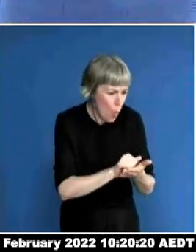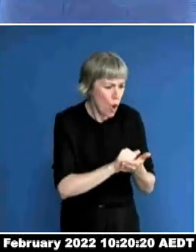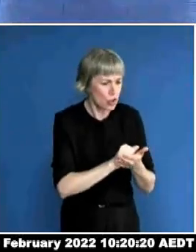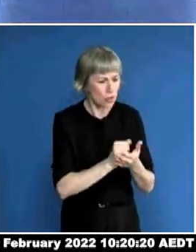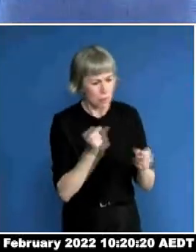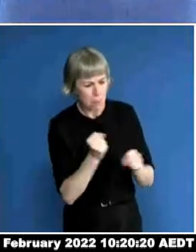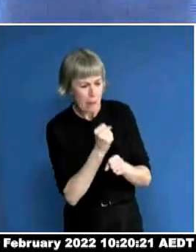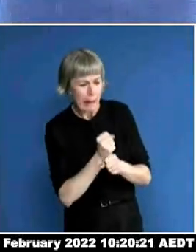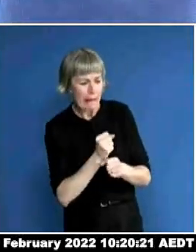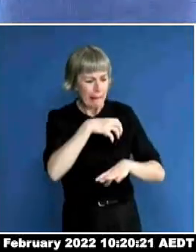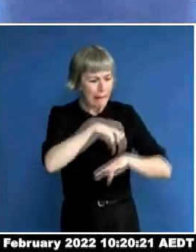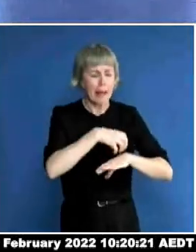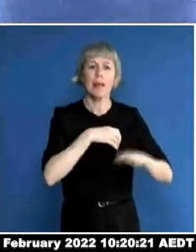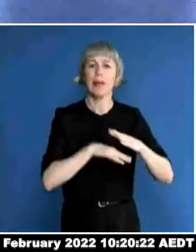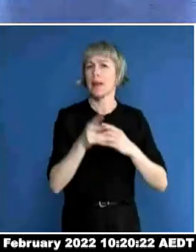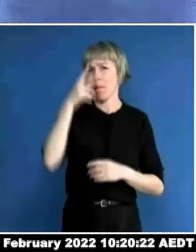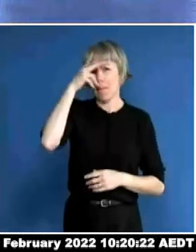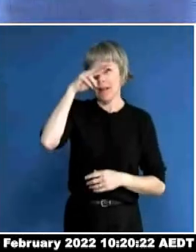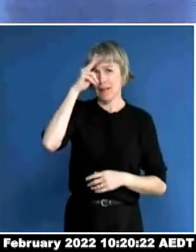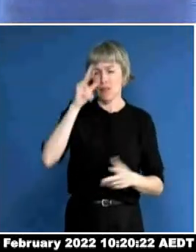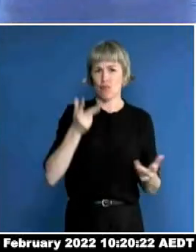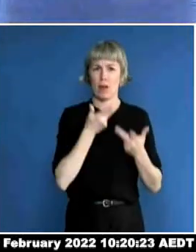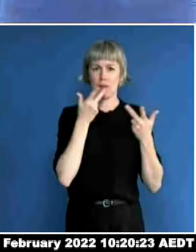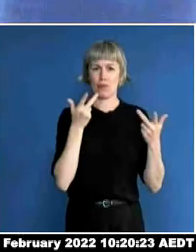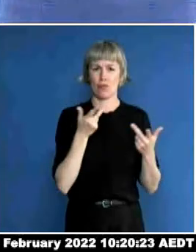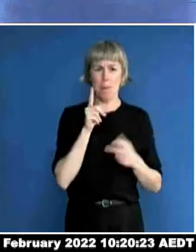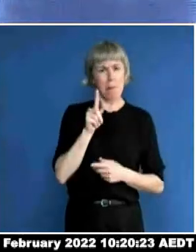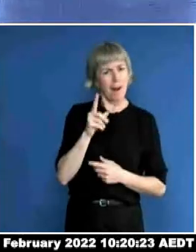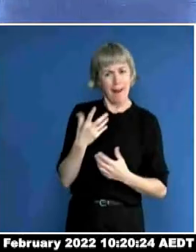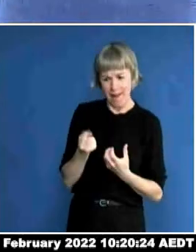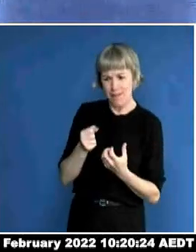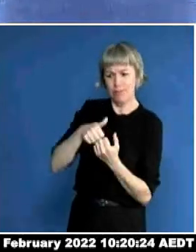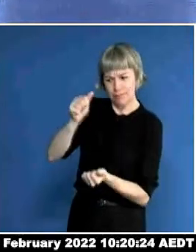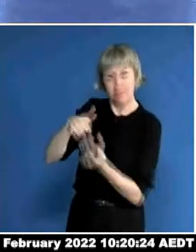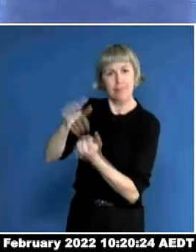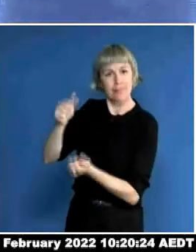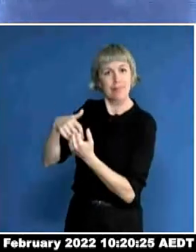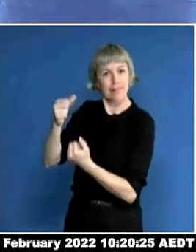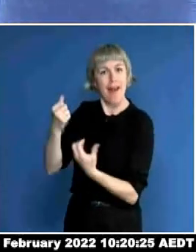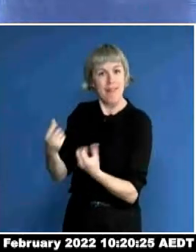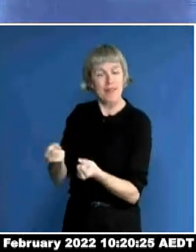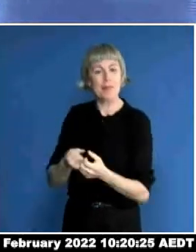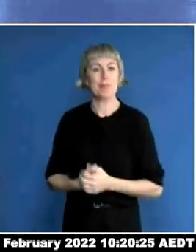When he did secure a job in his area of interest, it was one that he said he found